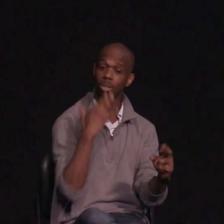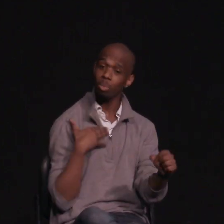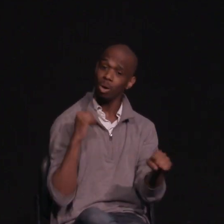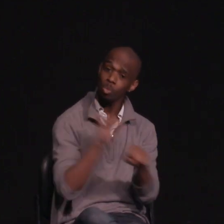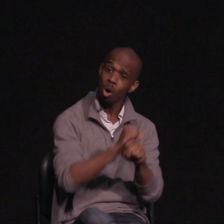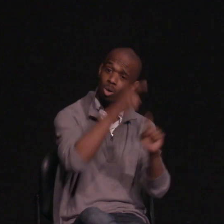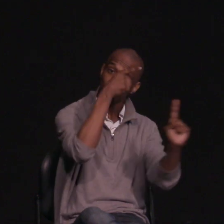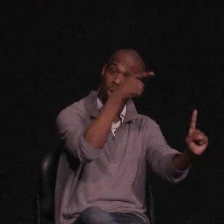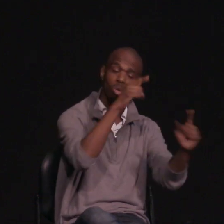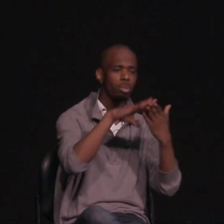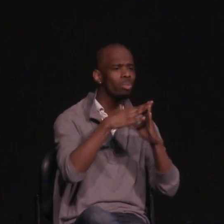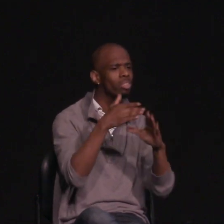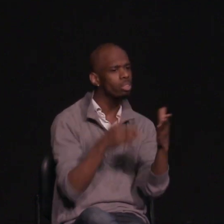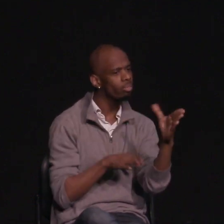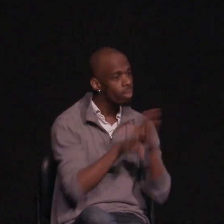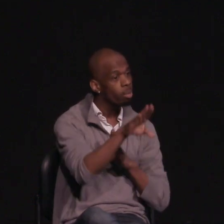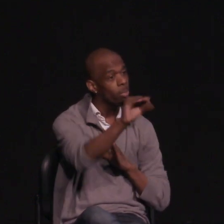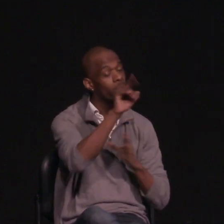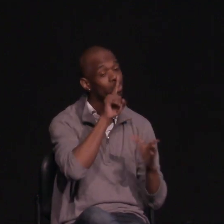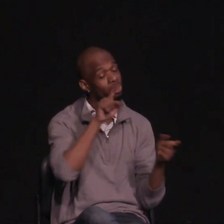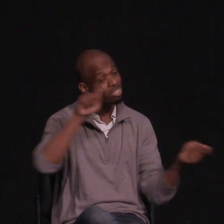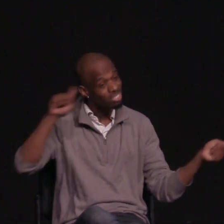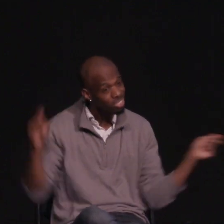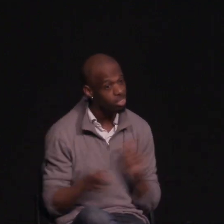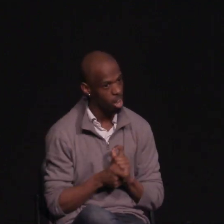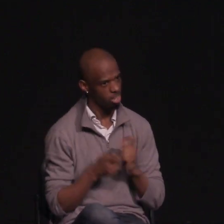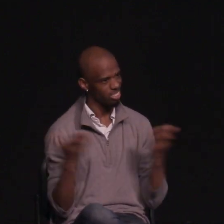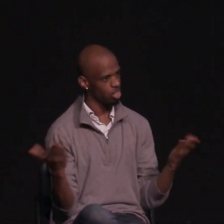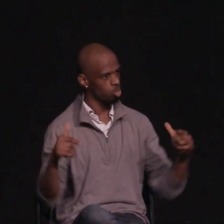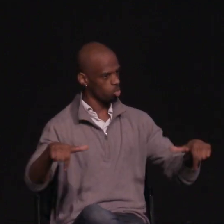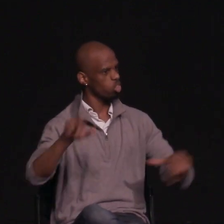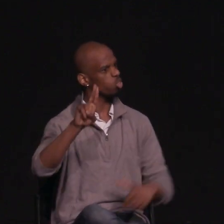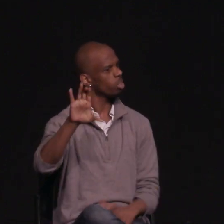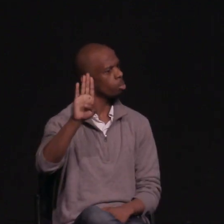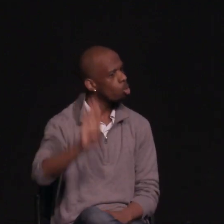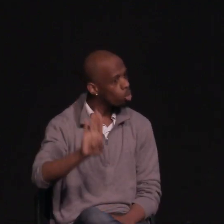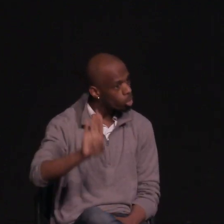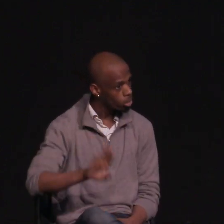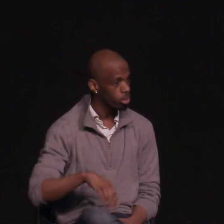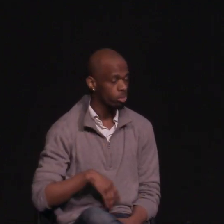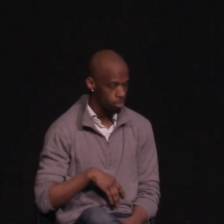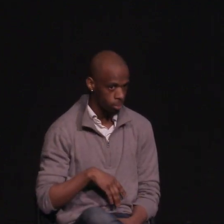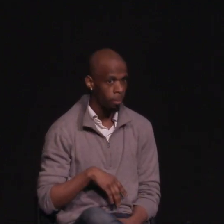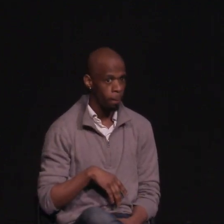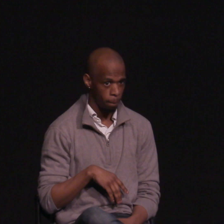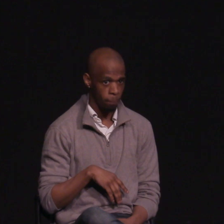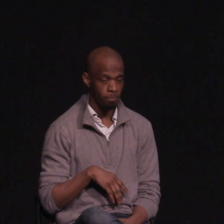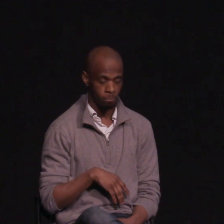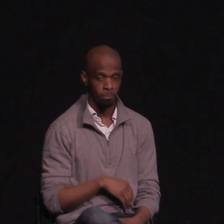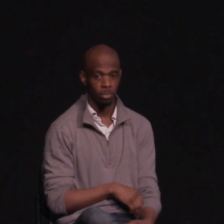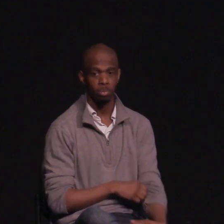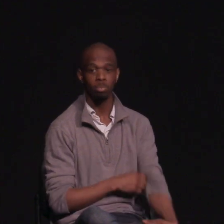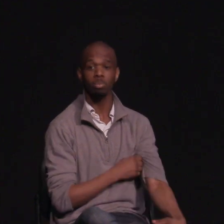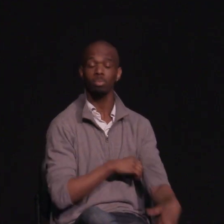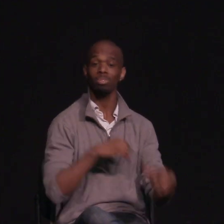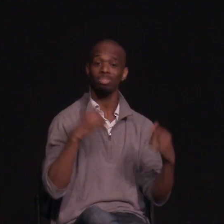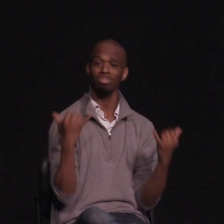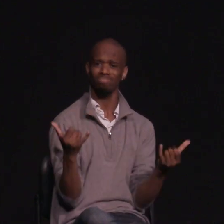transformative change at the UC Berkeley Renaissance Gala to inviting me to give the key note